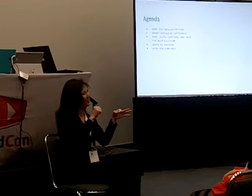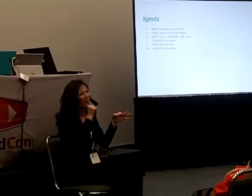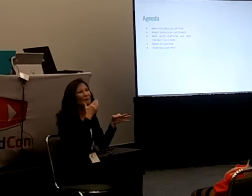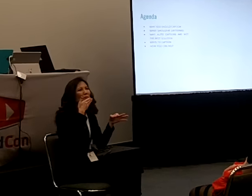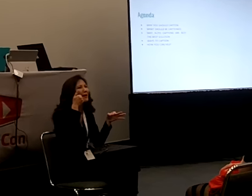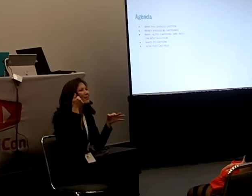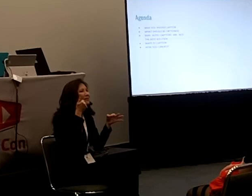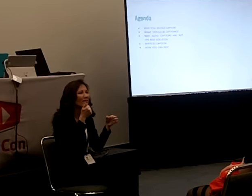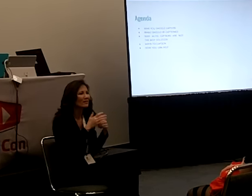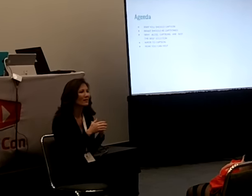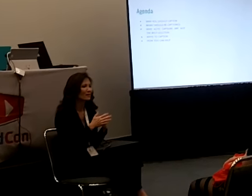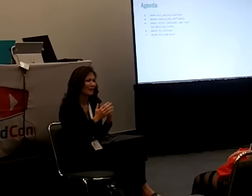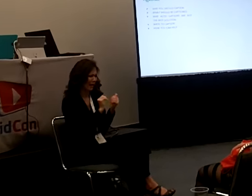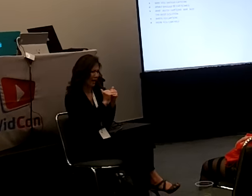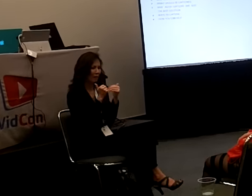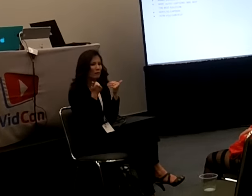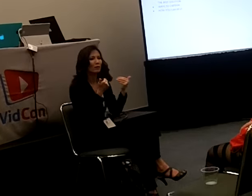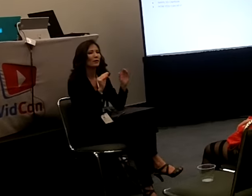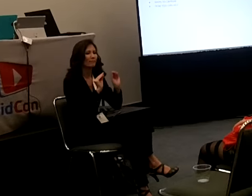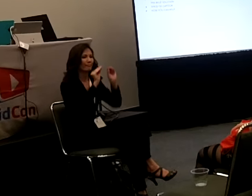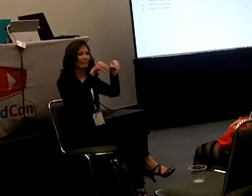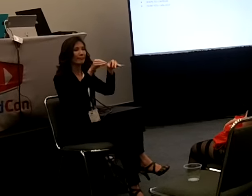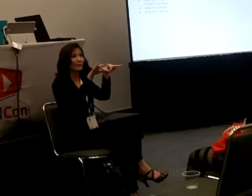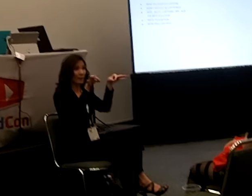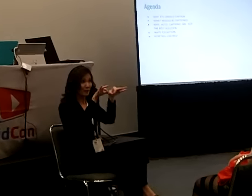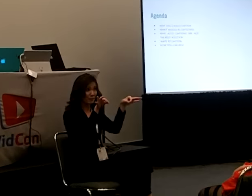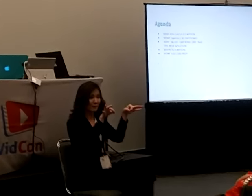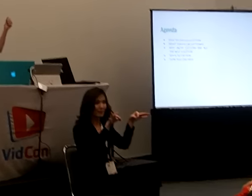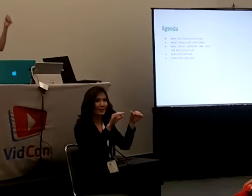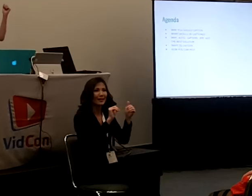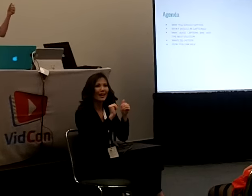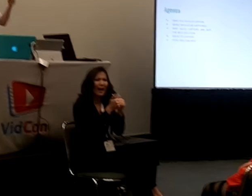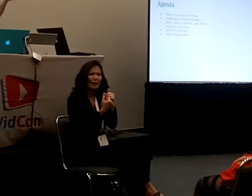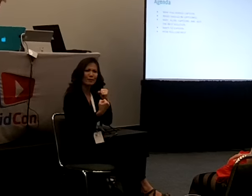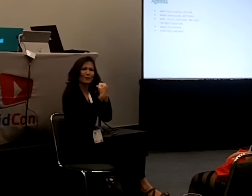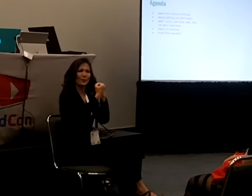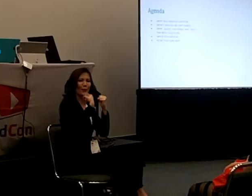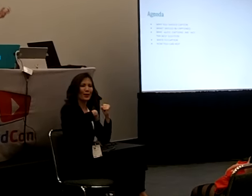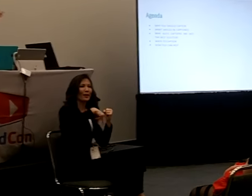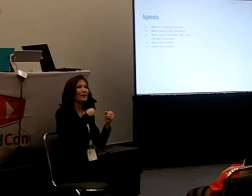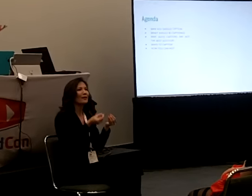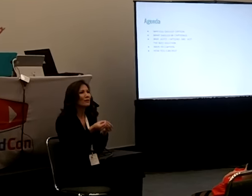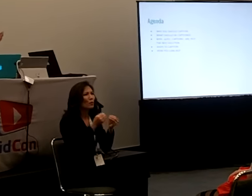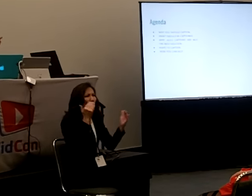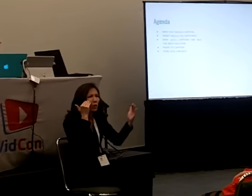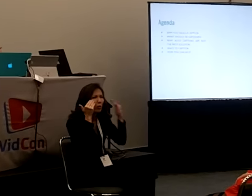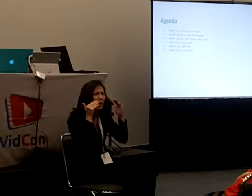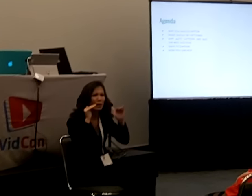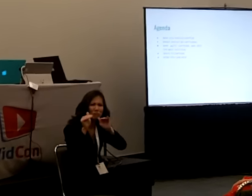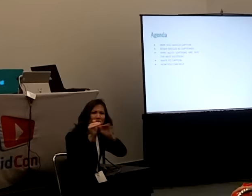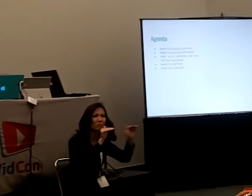the way to caption and how you can empower getting on board for bringing more awareness and what have you.